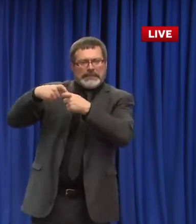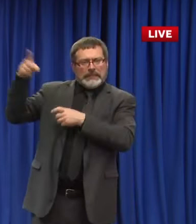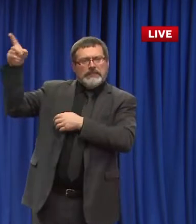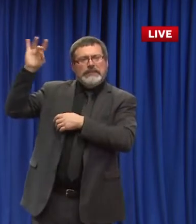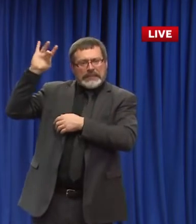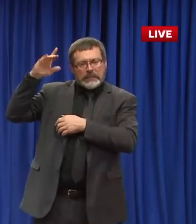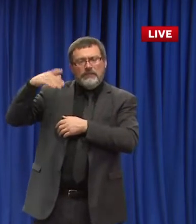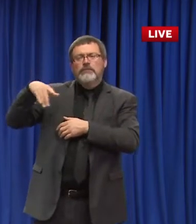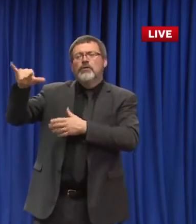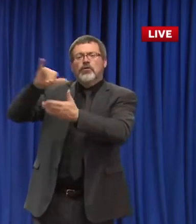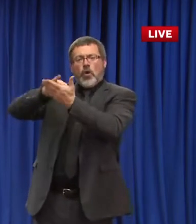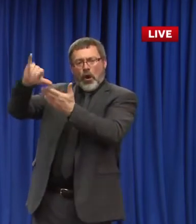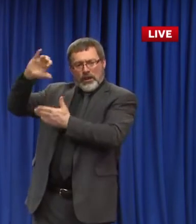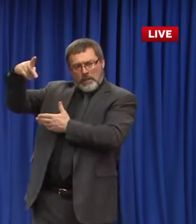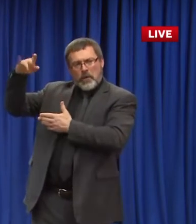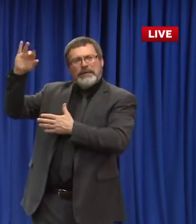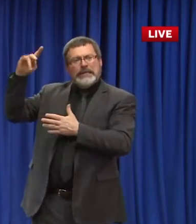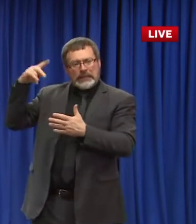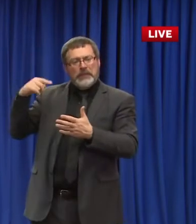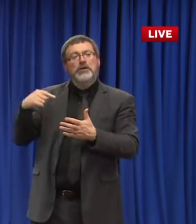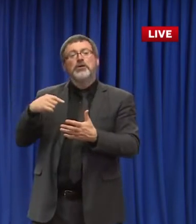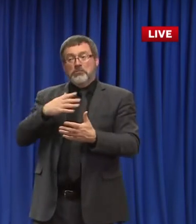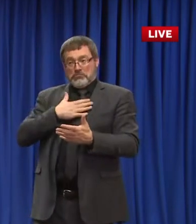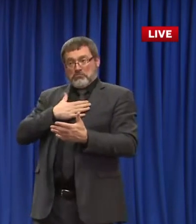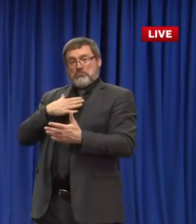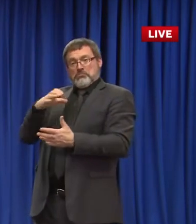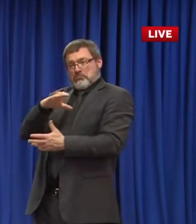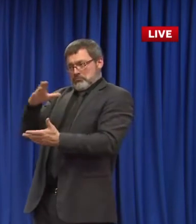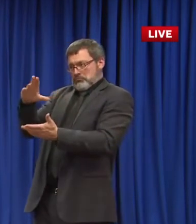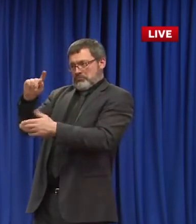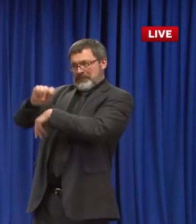TO BE HONEST, I’VE HEARD THAT BEFORE I THINK THEY STARTED DOING THAT IN SPAIN AND NOW YOU BROUGHT UP CENTRAL PARK.